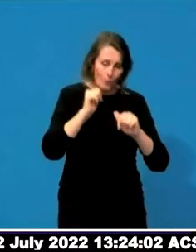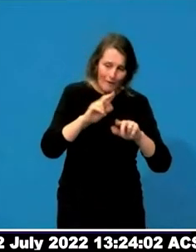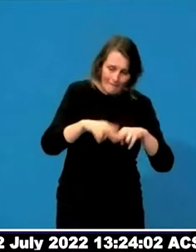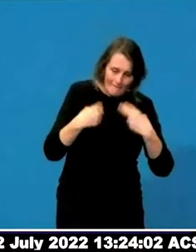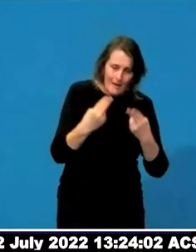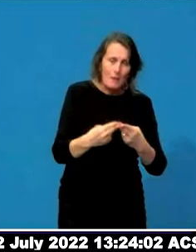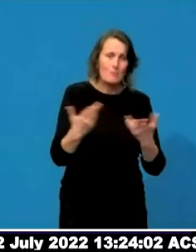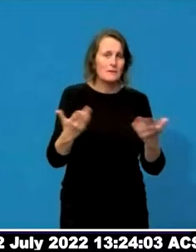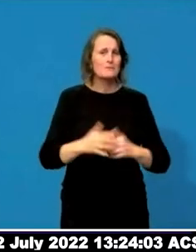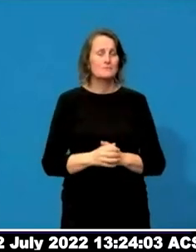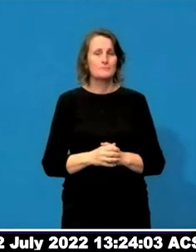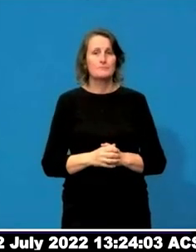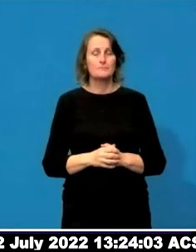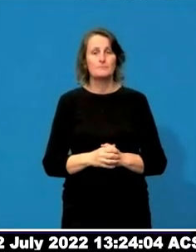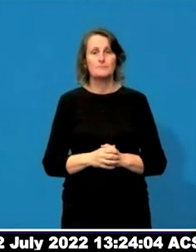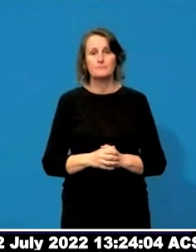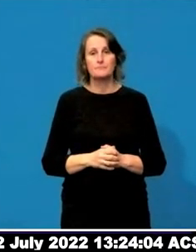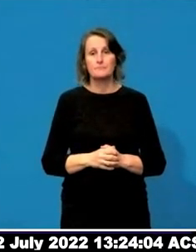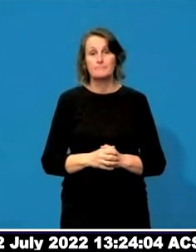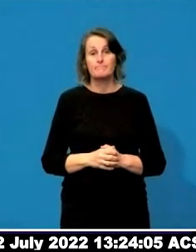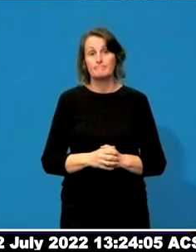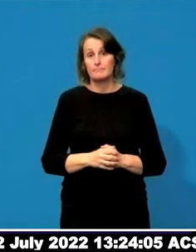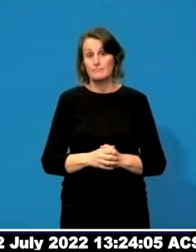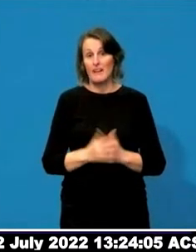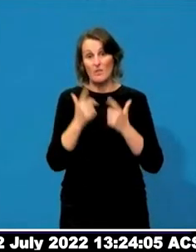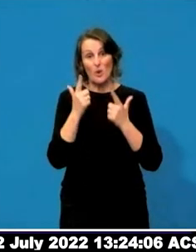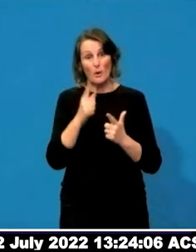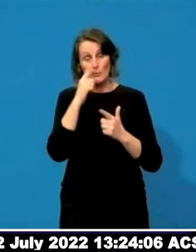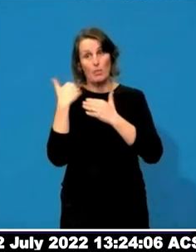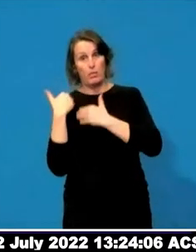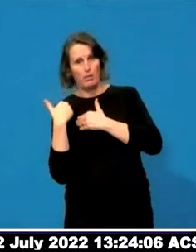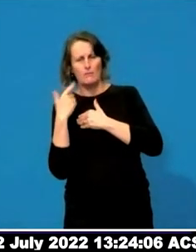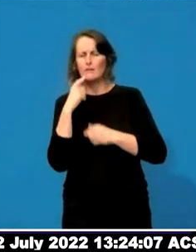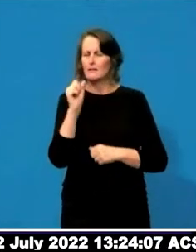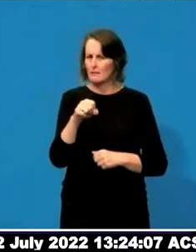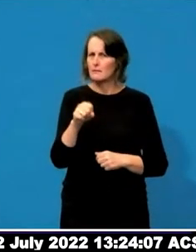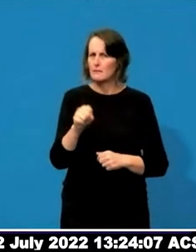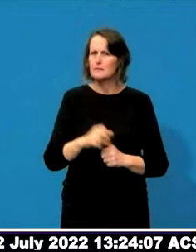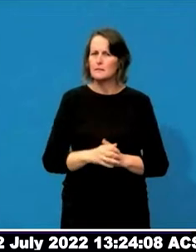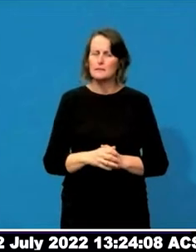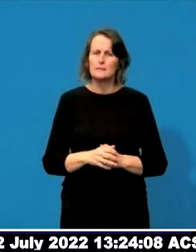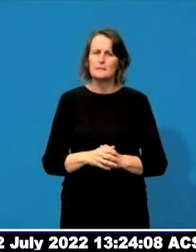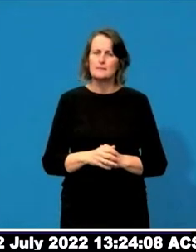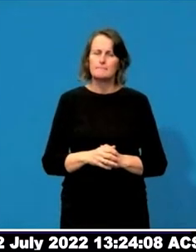MS McMAHON: People have a lot of demands upon them? Yes. MS McMAHON: You've said this at your statement: